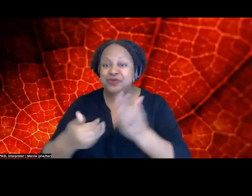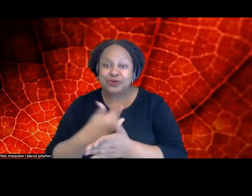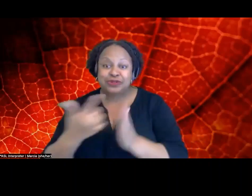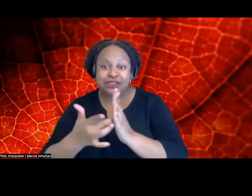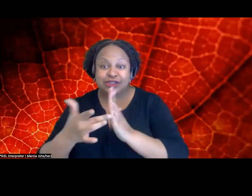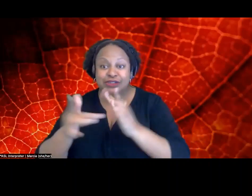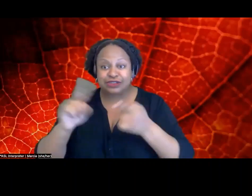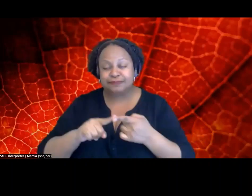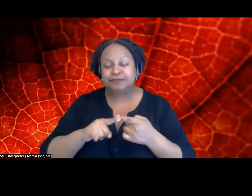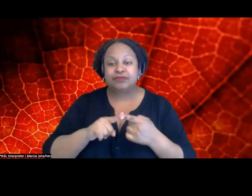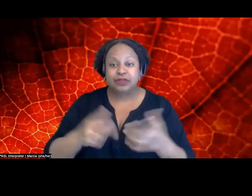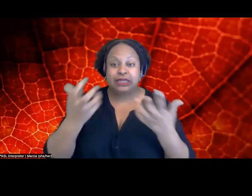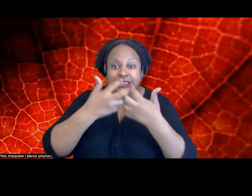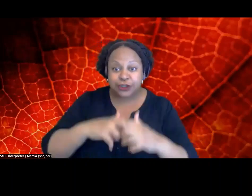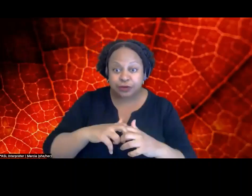asynchronous learning into their teaching.